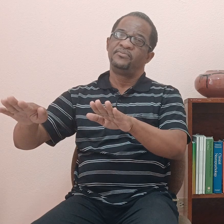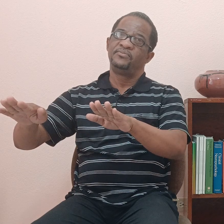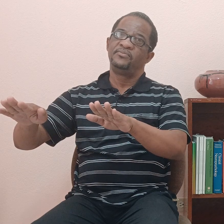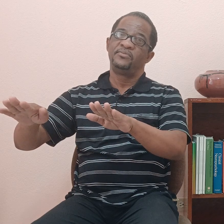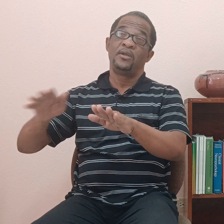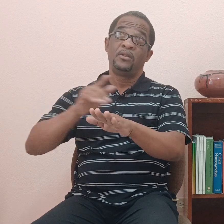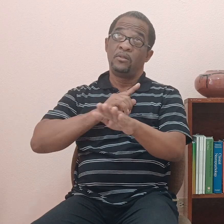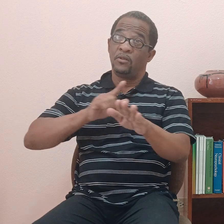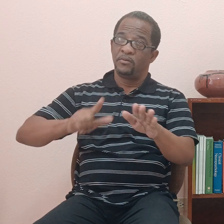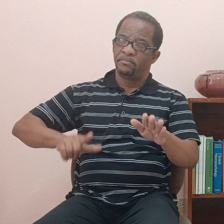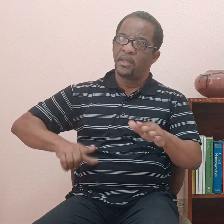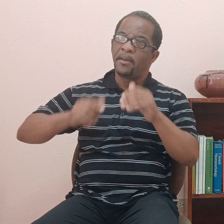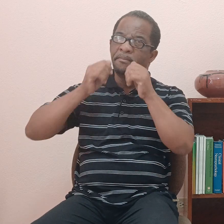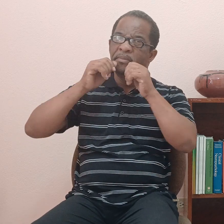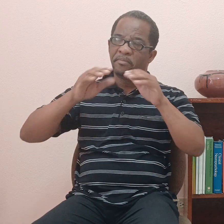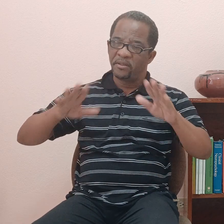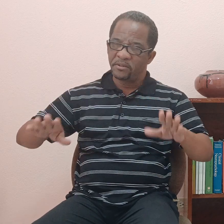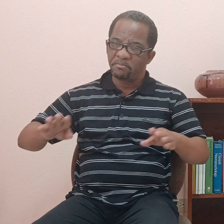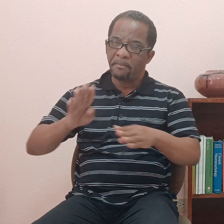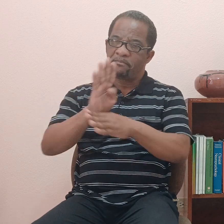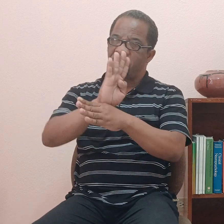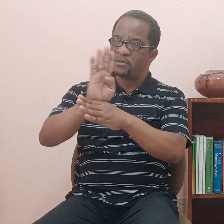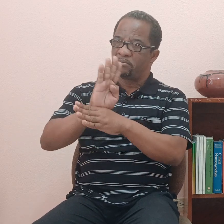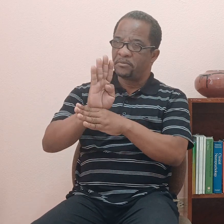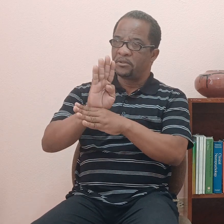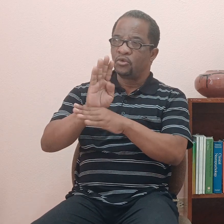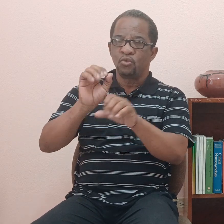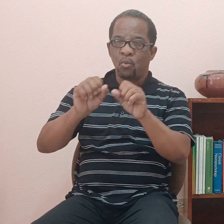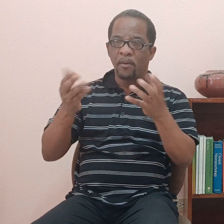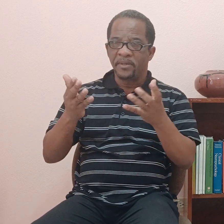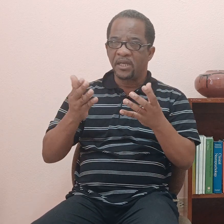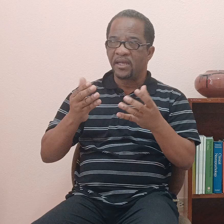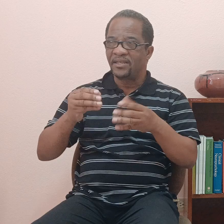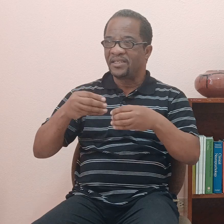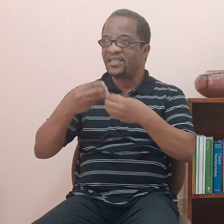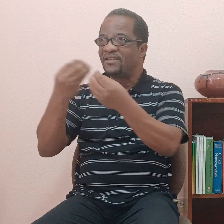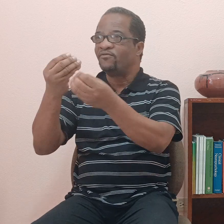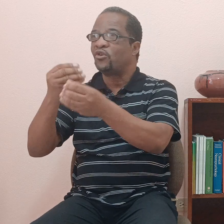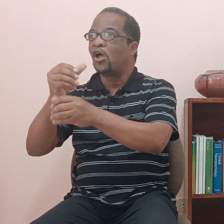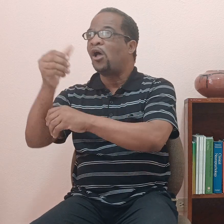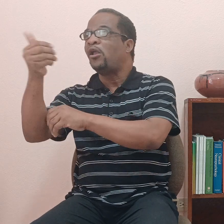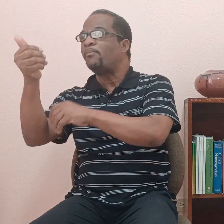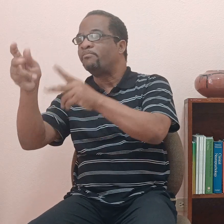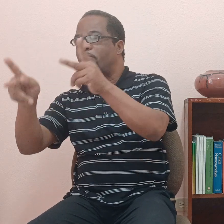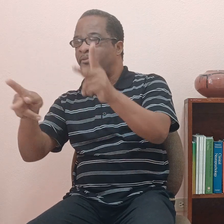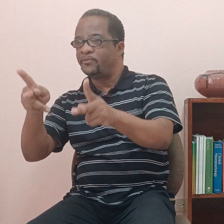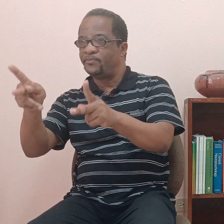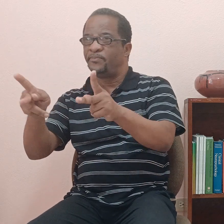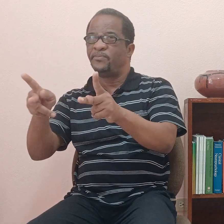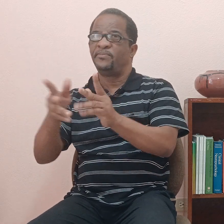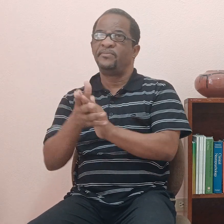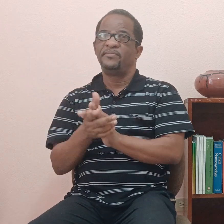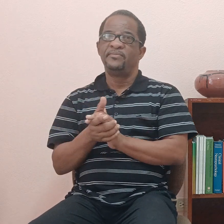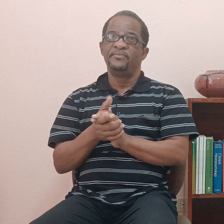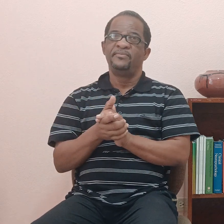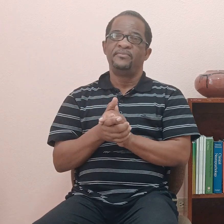The Lord is blessing my business so that I can bless others.